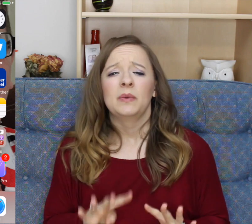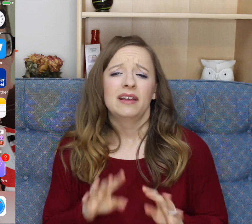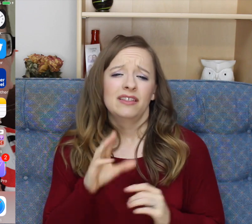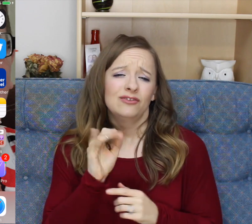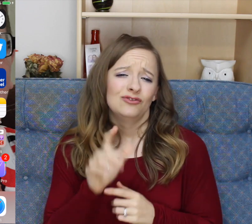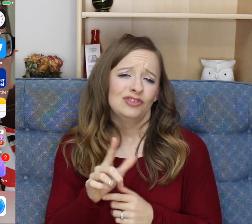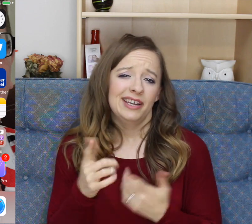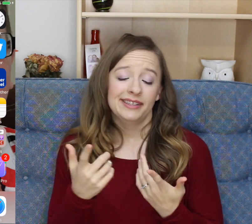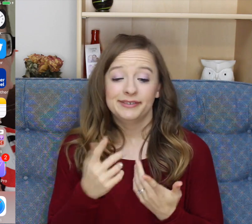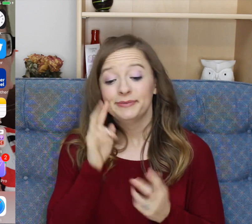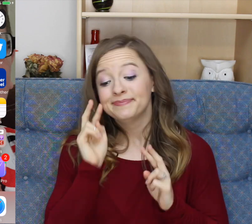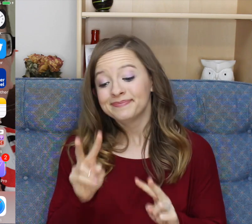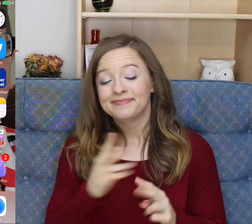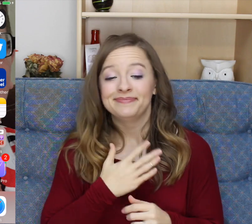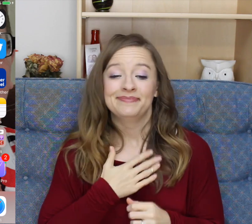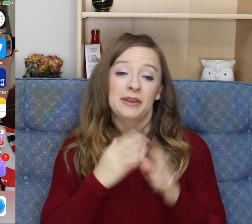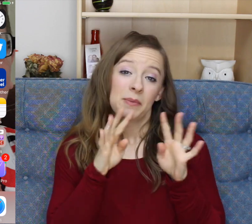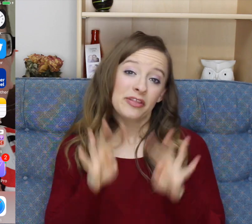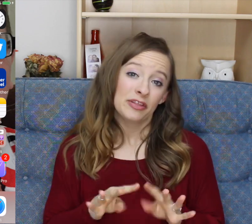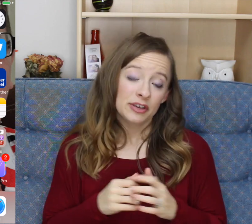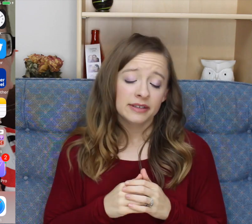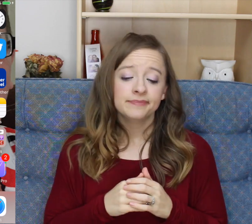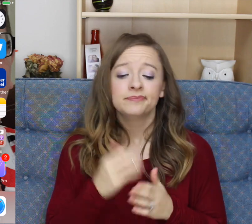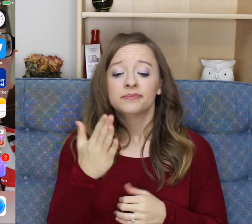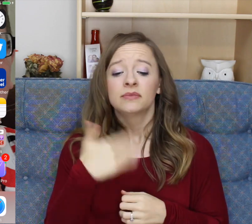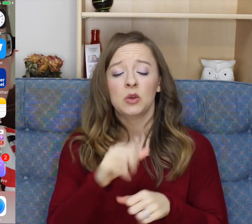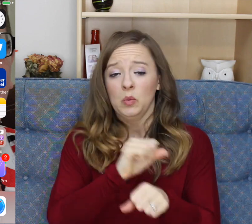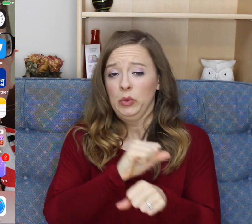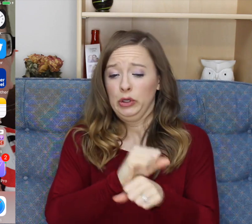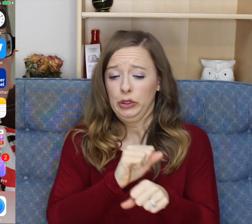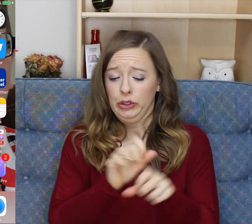Weather Channel. So just to get my lovely weather. Work holds